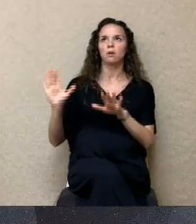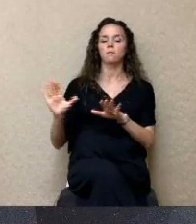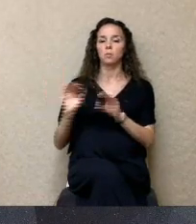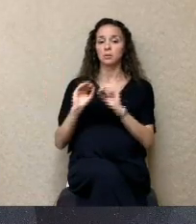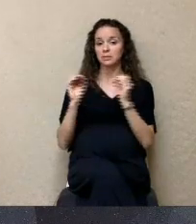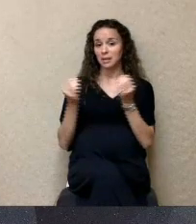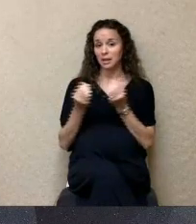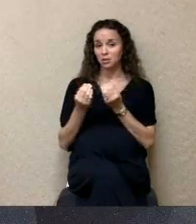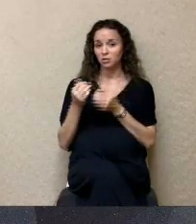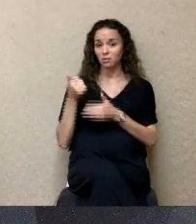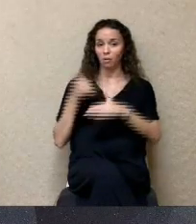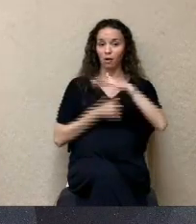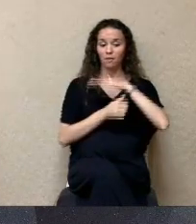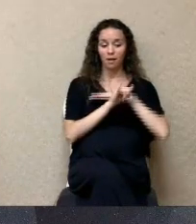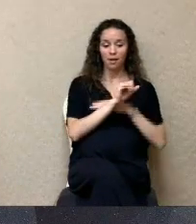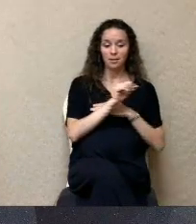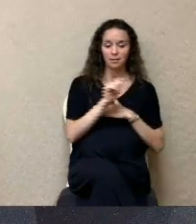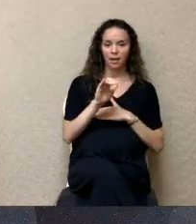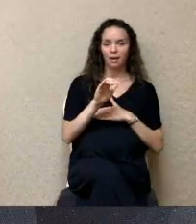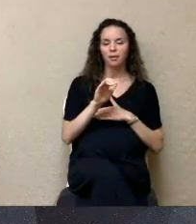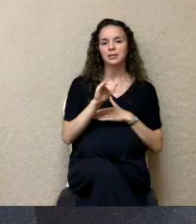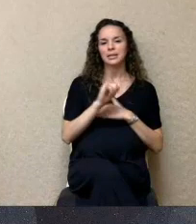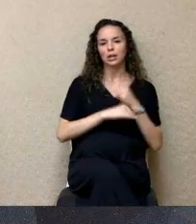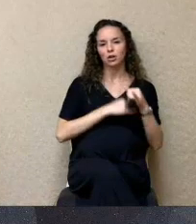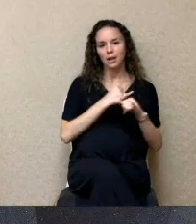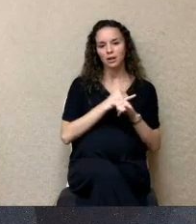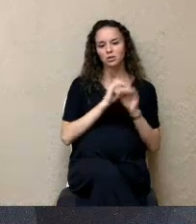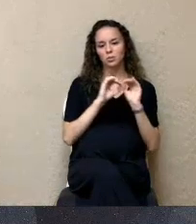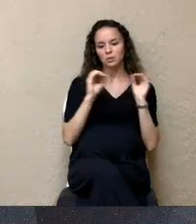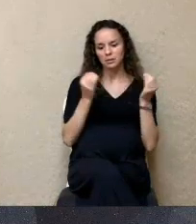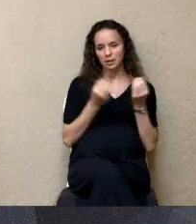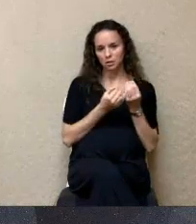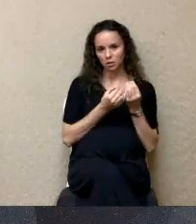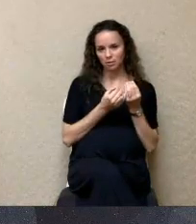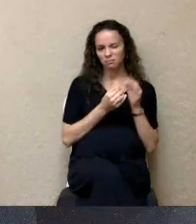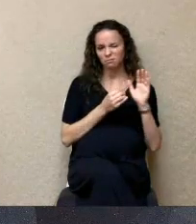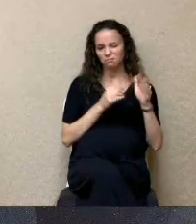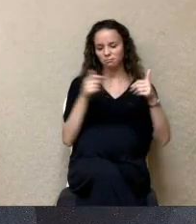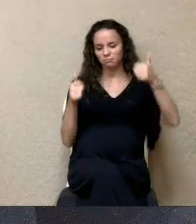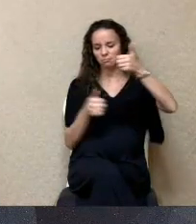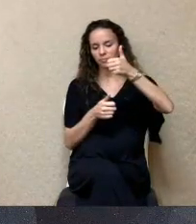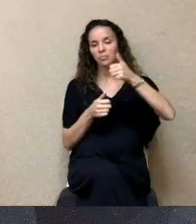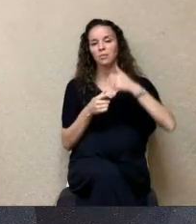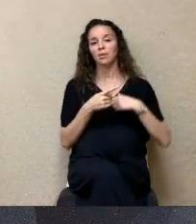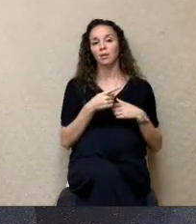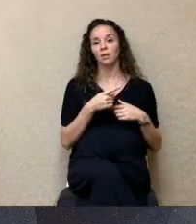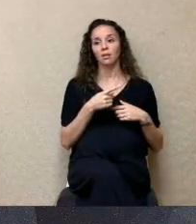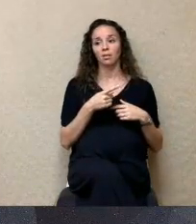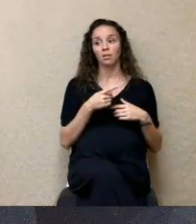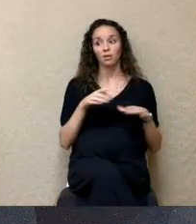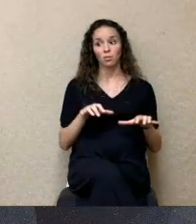It's part of ISSAAC, which is the international organization, and they do, certainly they do a lot of